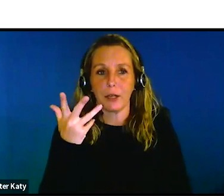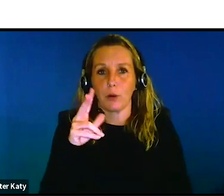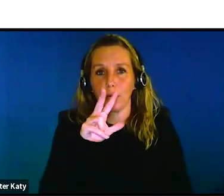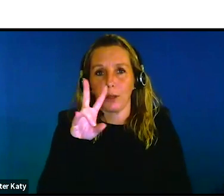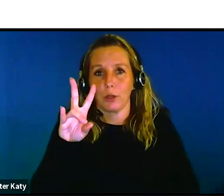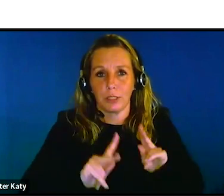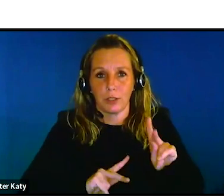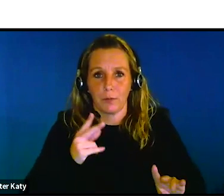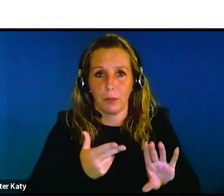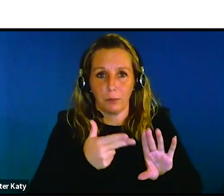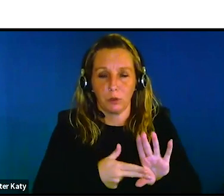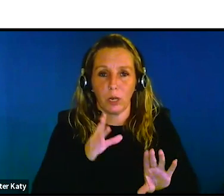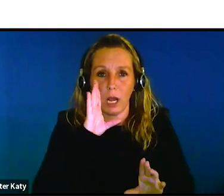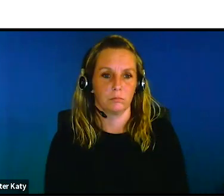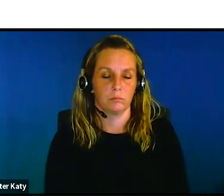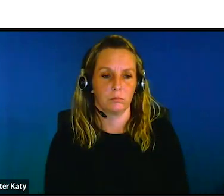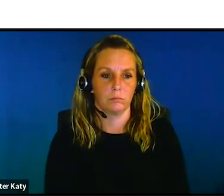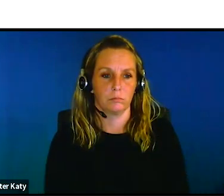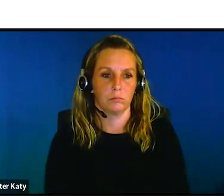And I'll start the timer and I'll just check in with you in a